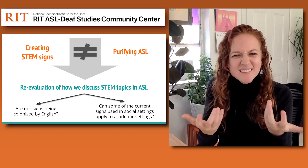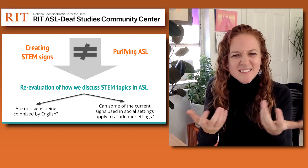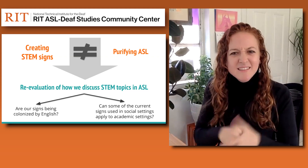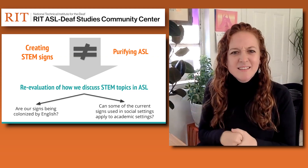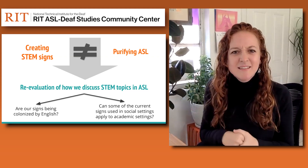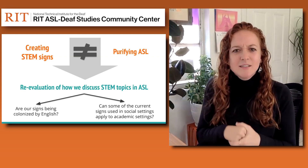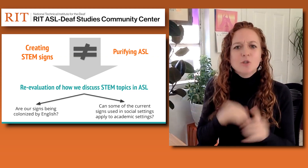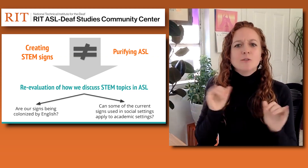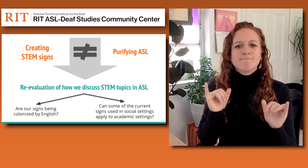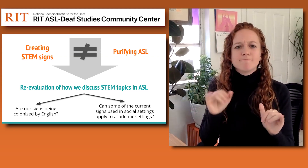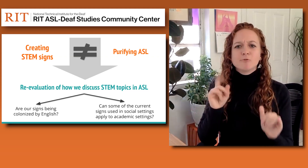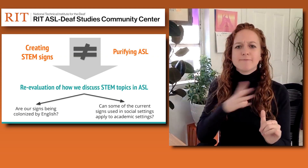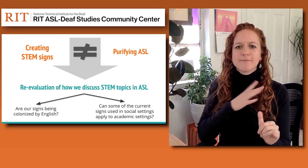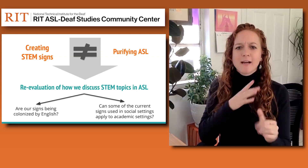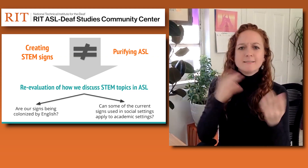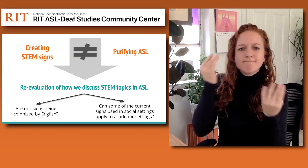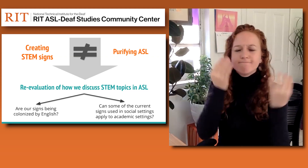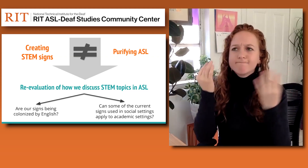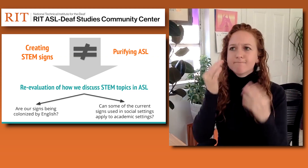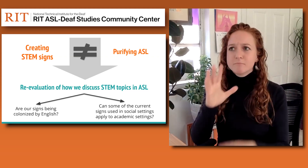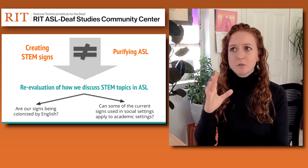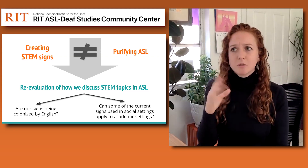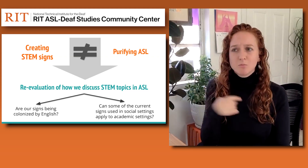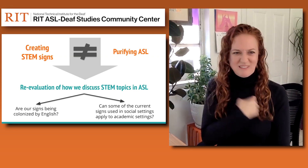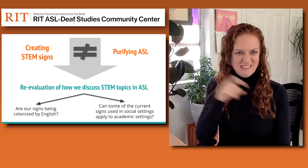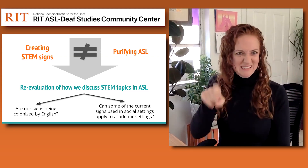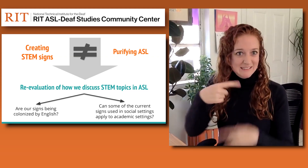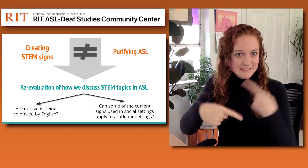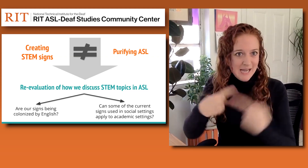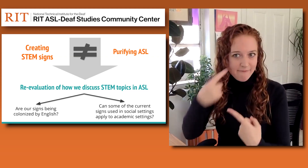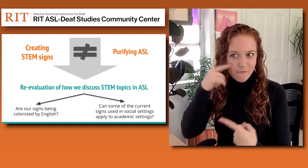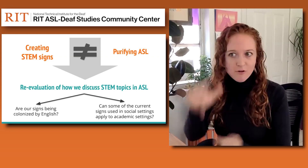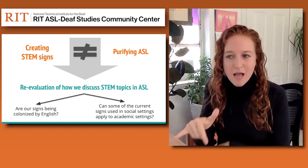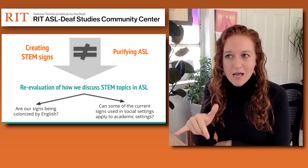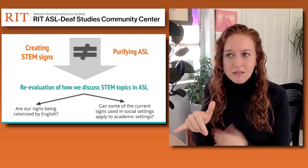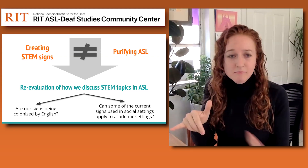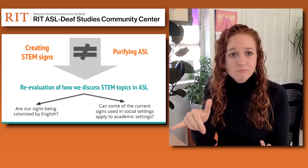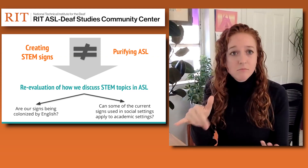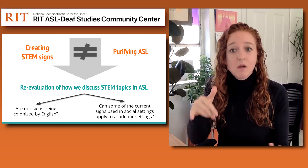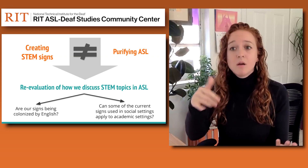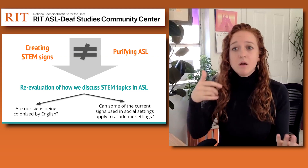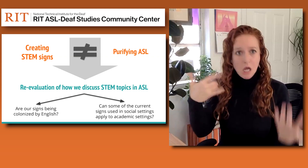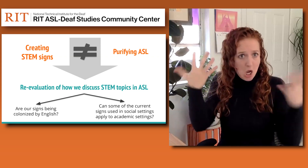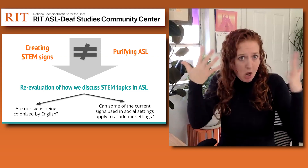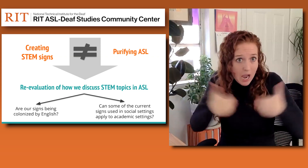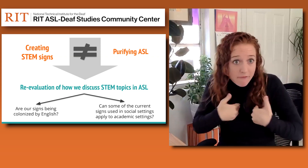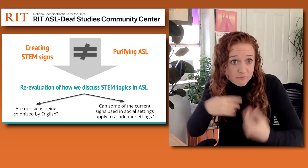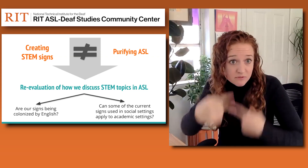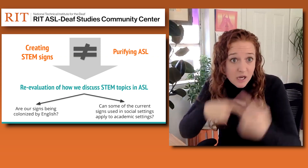you can't use that in the scientific terms of gas. We have to think about we need a sign for that particular concept,